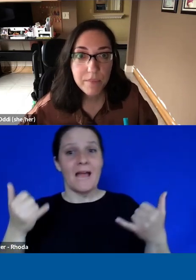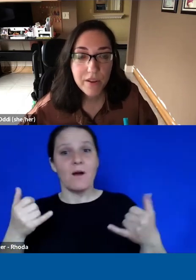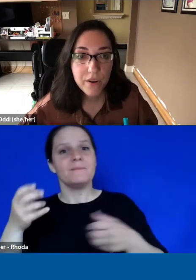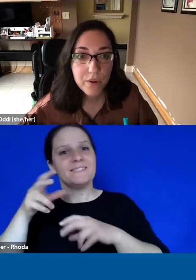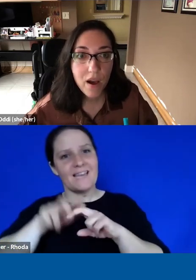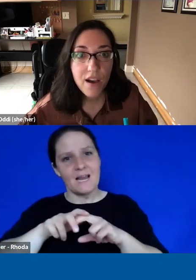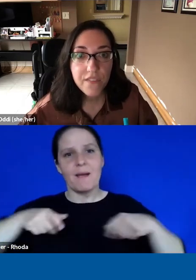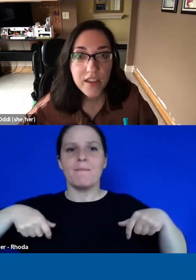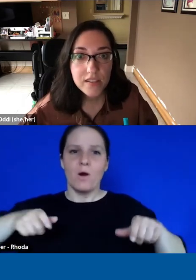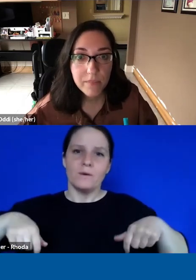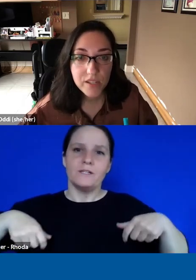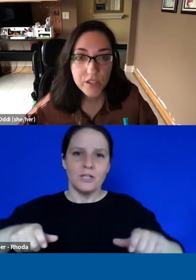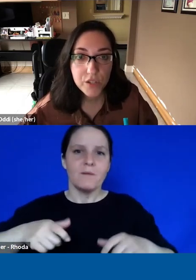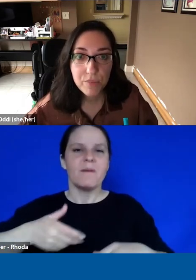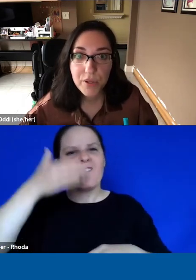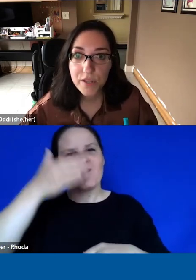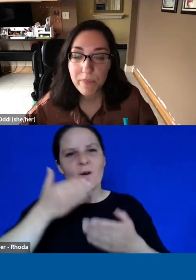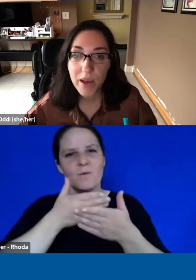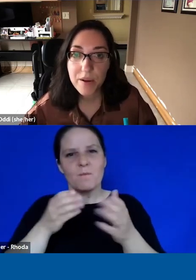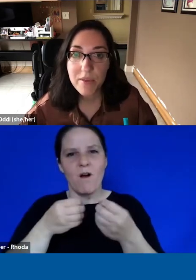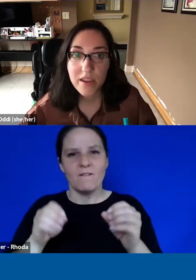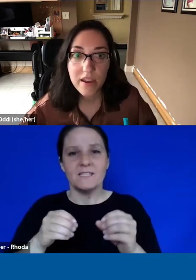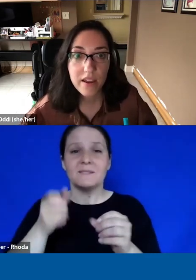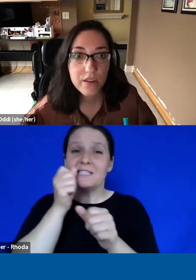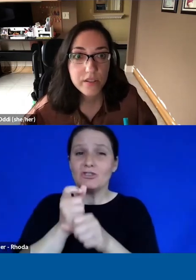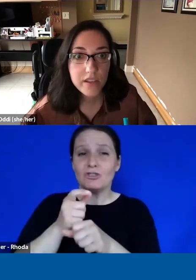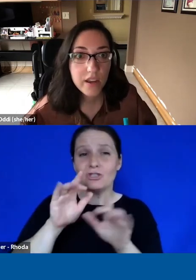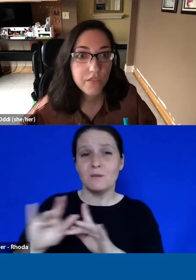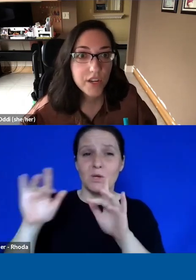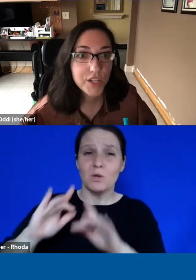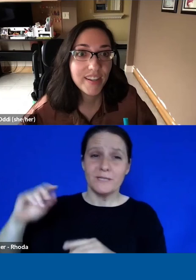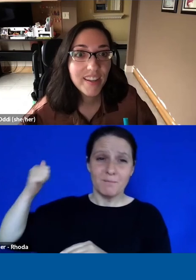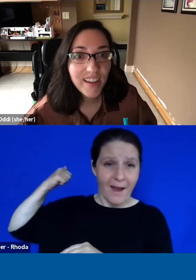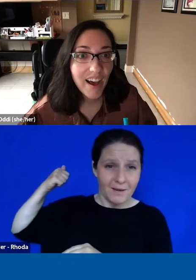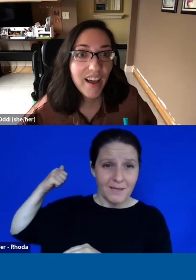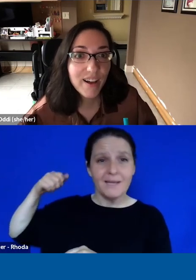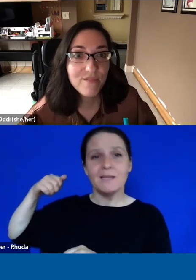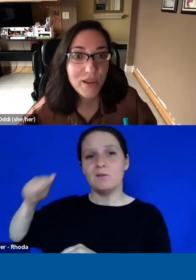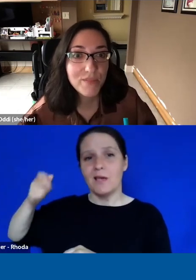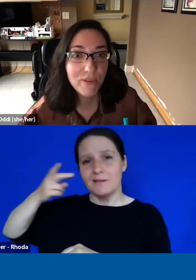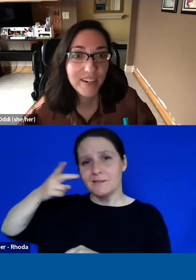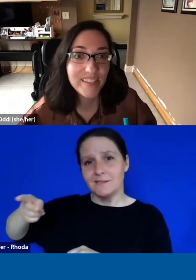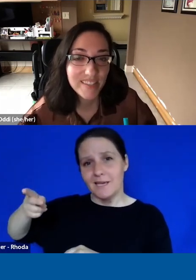in my front room office, my sister's computer is behind me, and you can see unfinished base boards